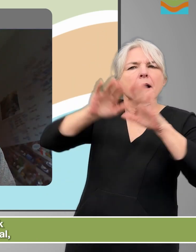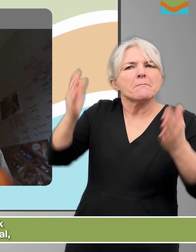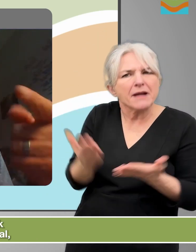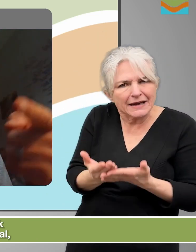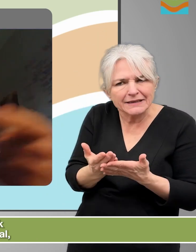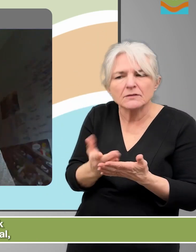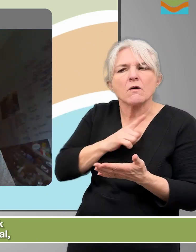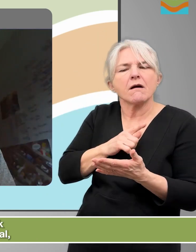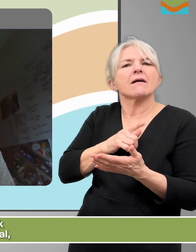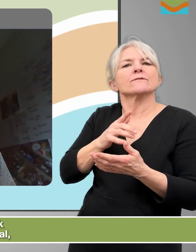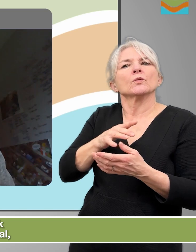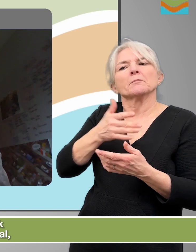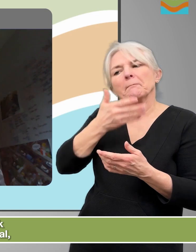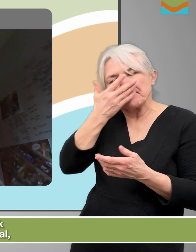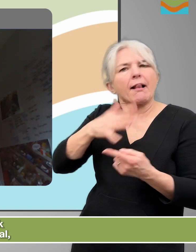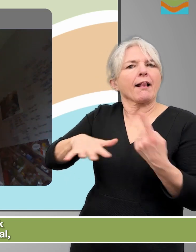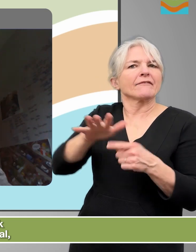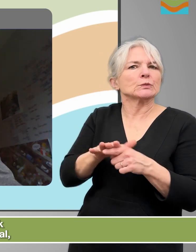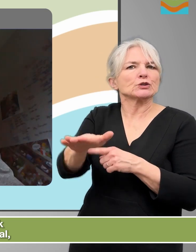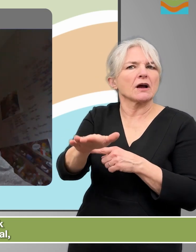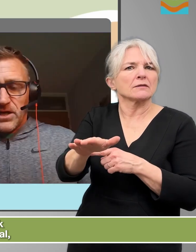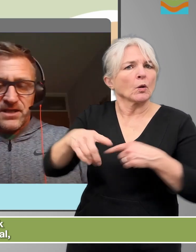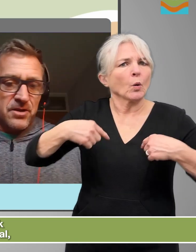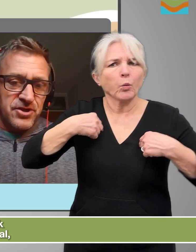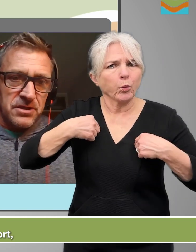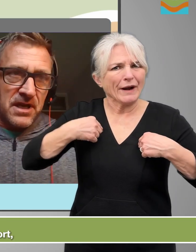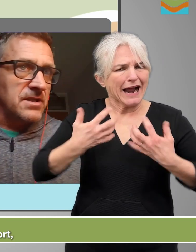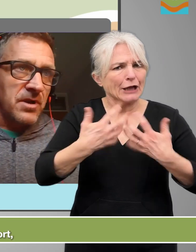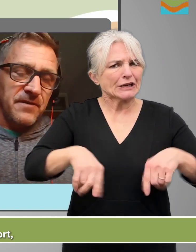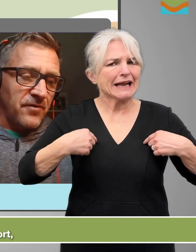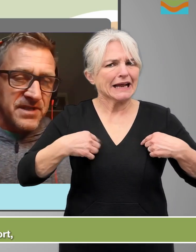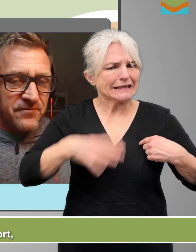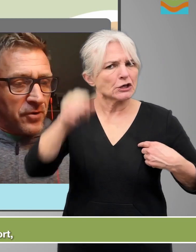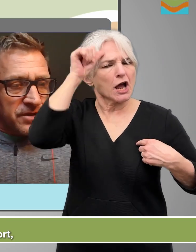Then the final one I think I can foresee technological, it's all in the foresight report,